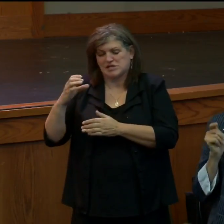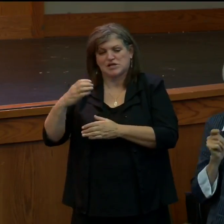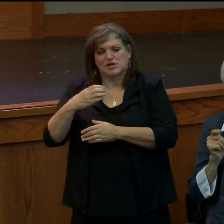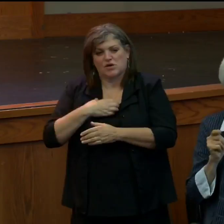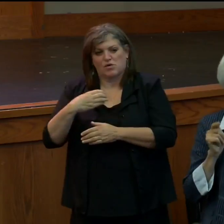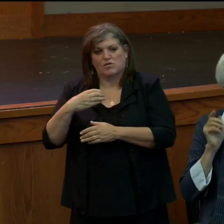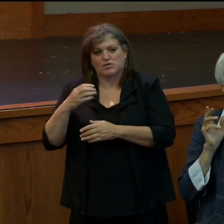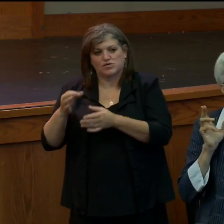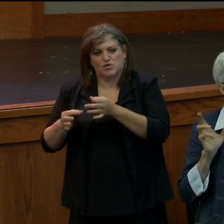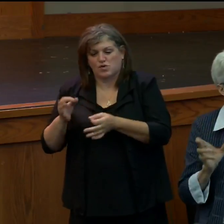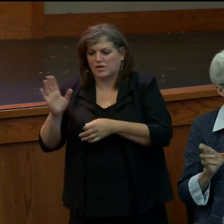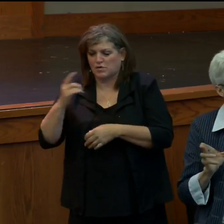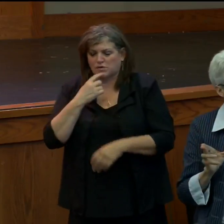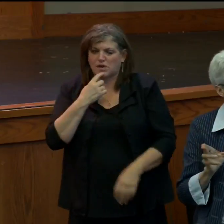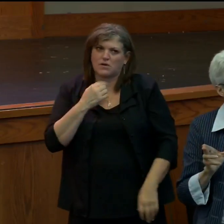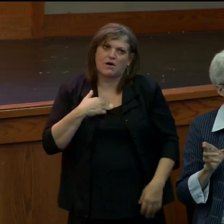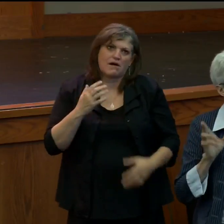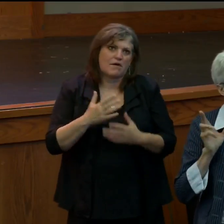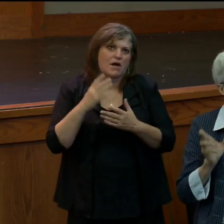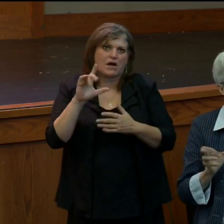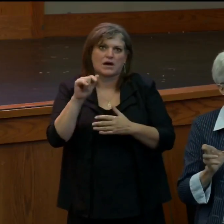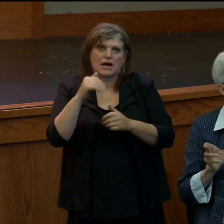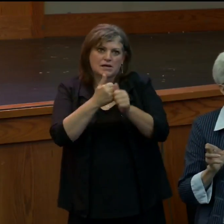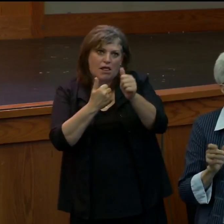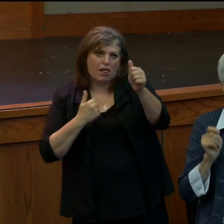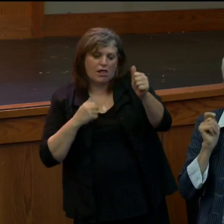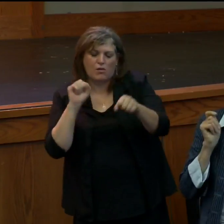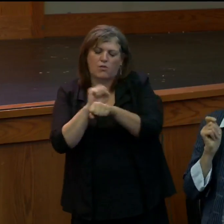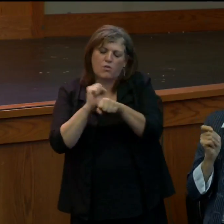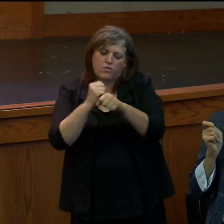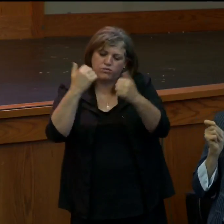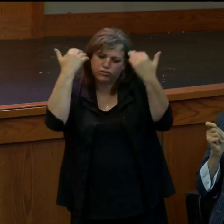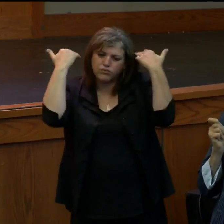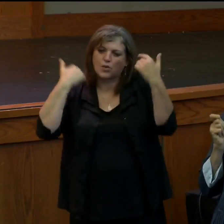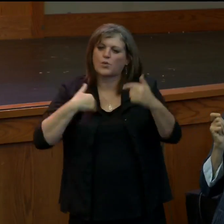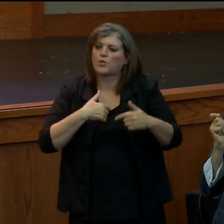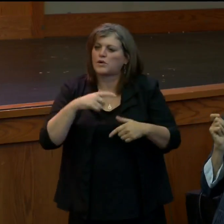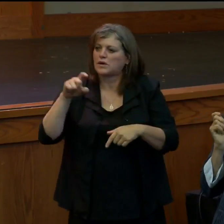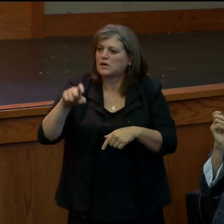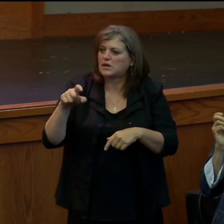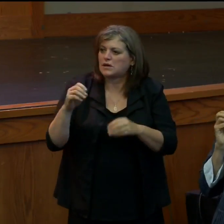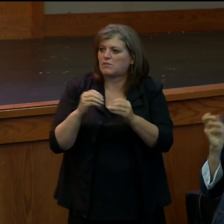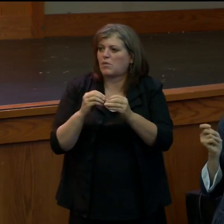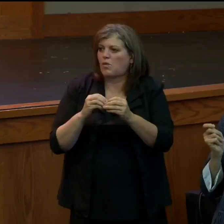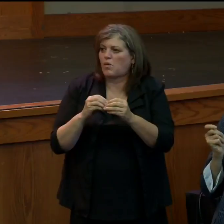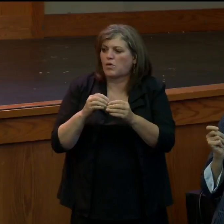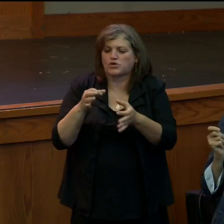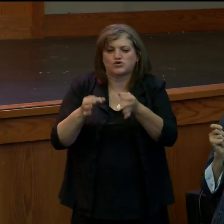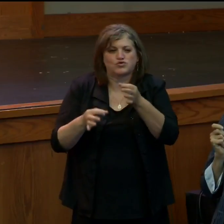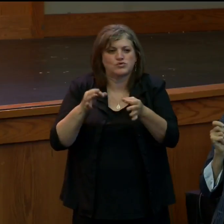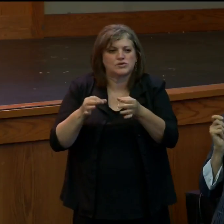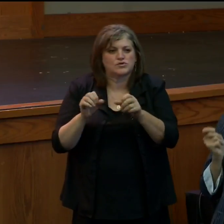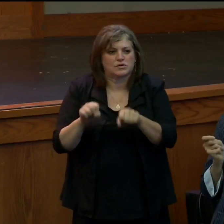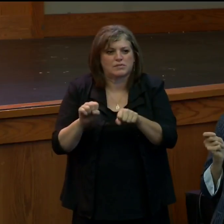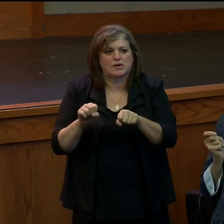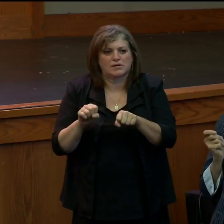THEY WILL TELL YOU THEY HAVE A HUGE CASELOAD, THEY ARE OVERWORKED. WE NEED MORE OF A JUDICIAL CAPACITY HERE TO ADDRESS THE